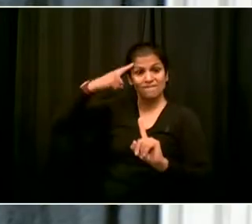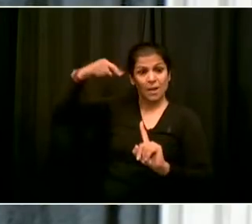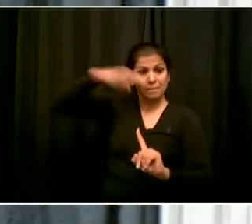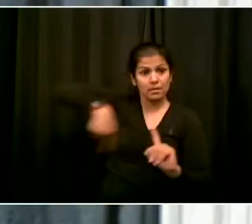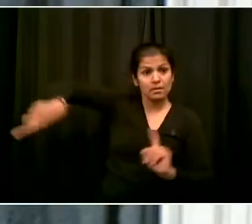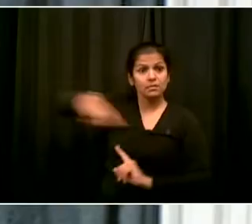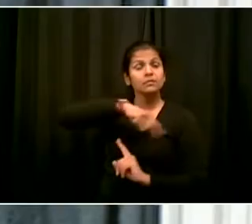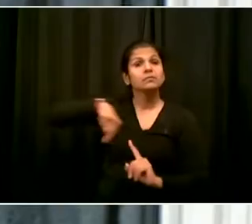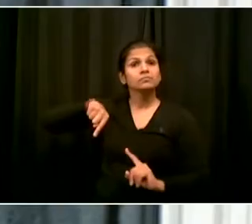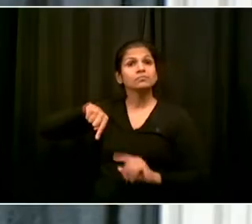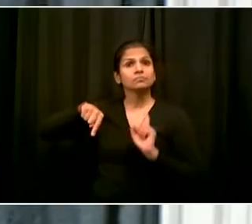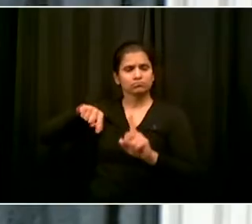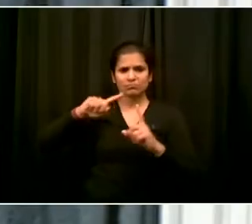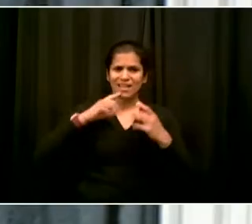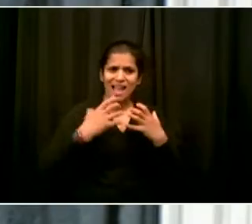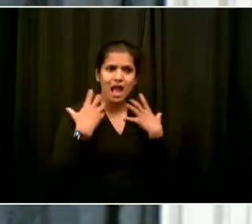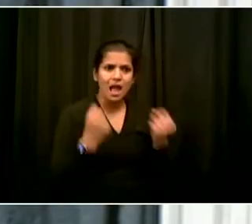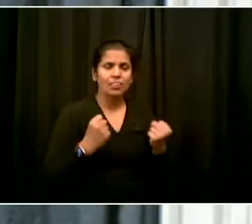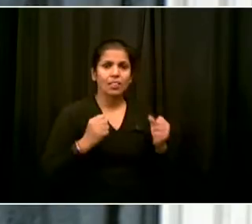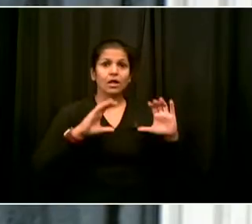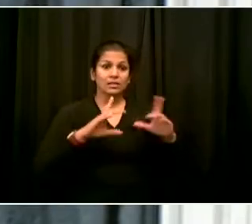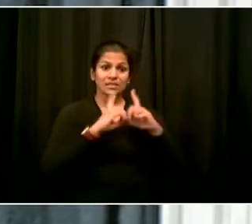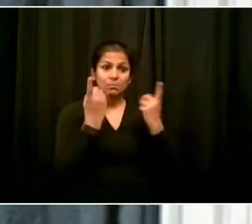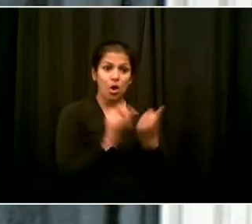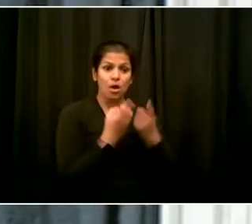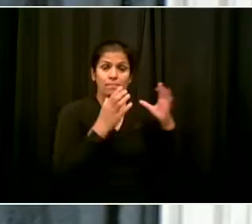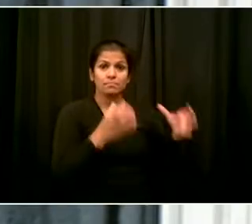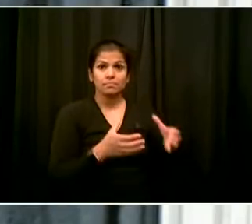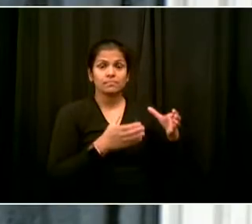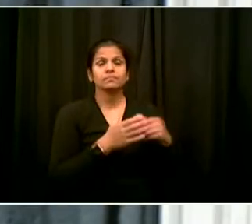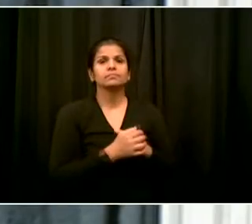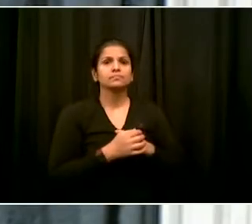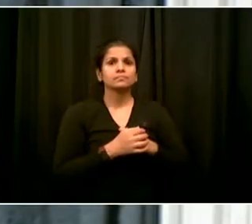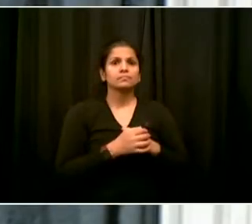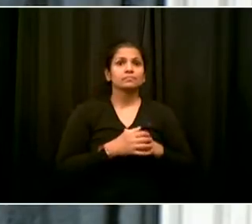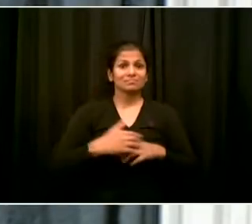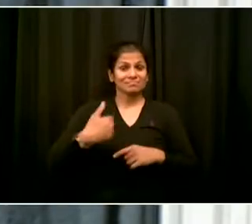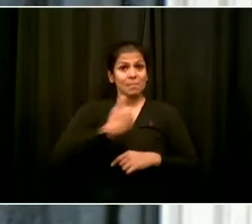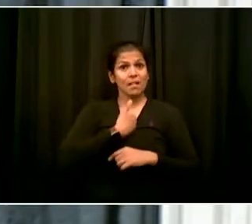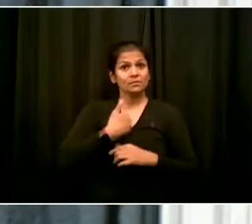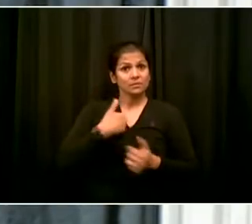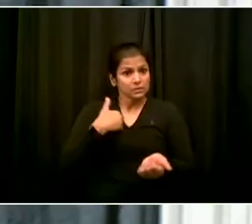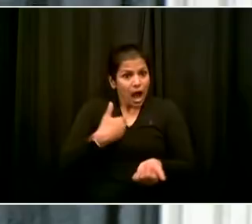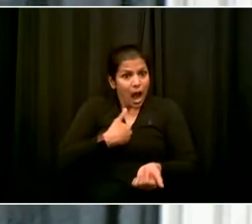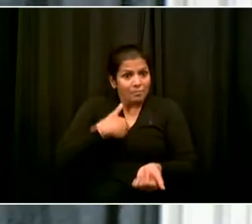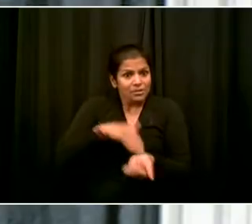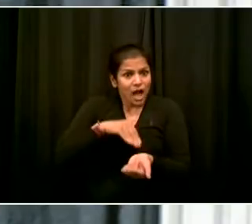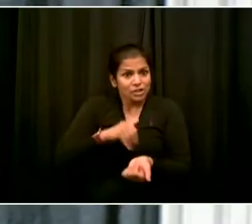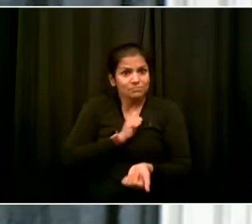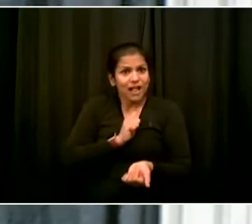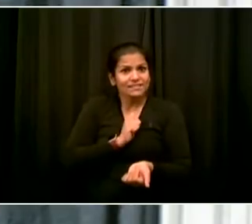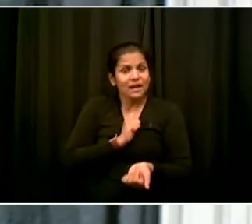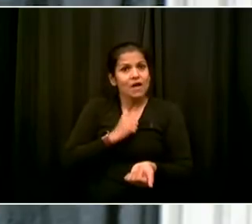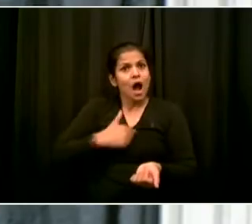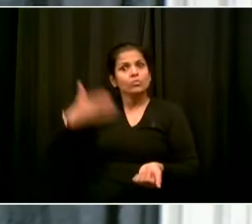A VACCINE TO GET ONE. PUBLIC TRUST IN THE VACCININE IS